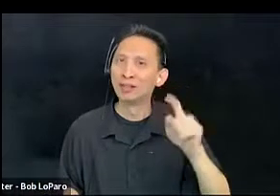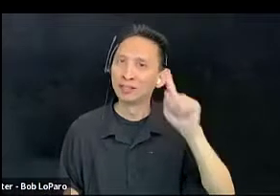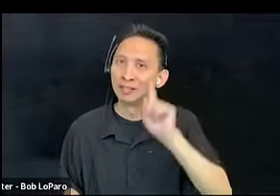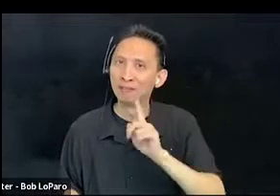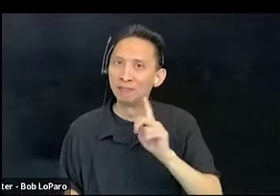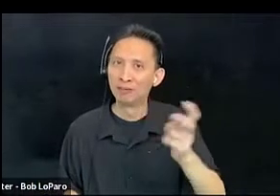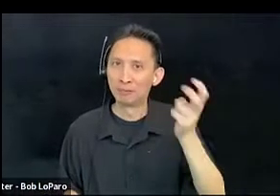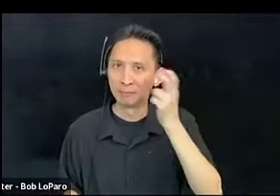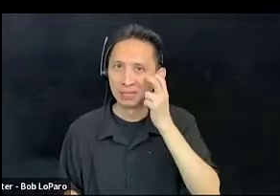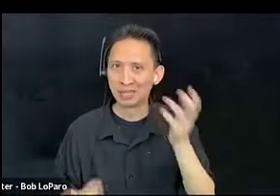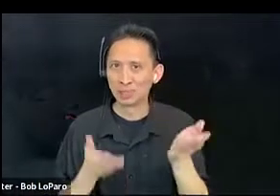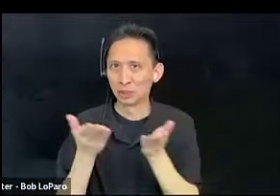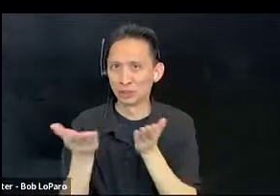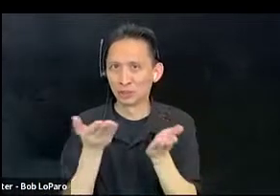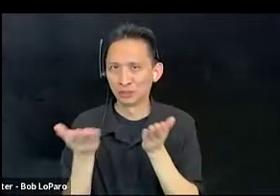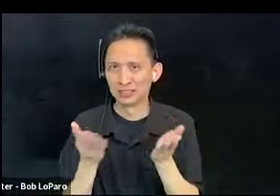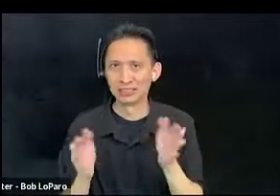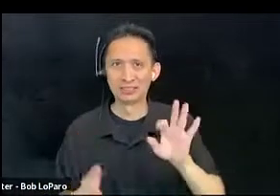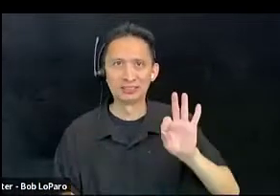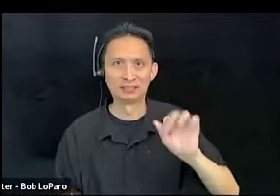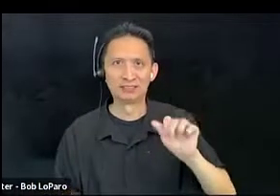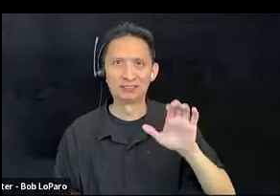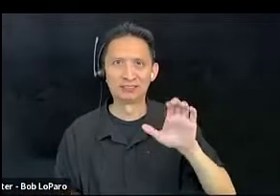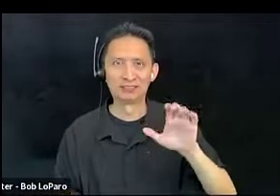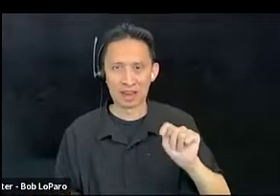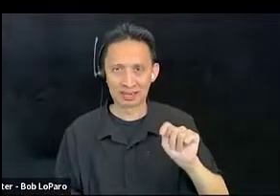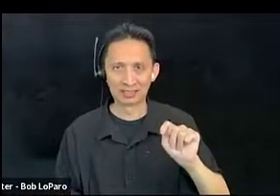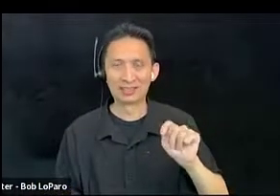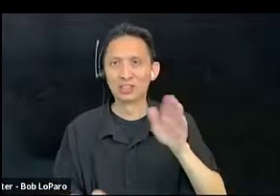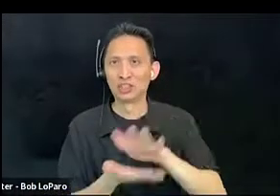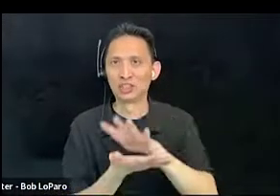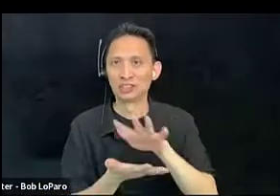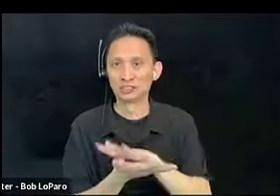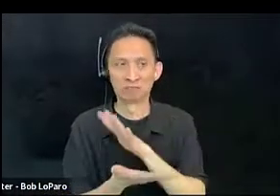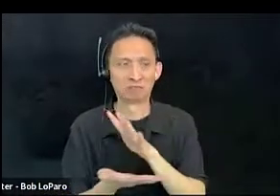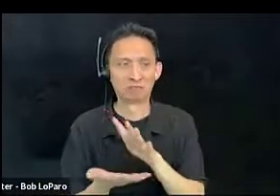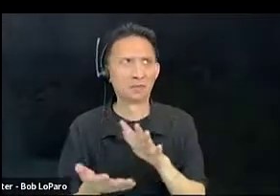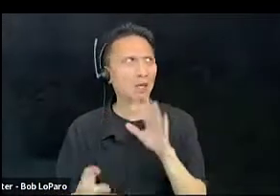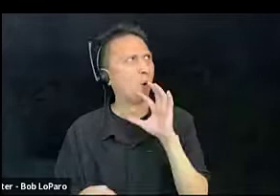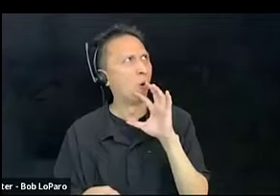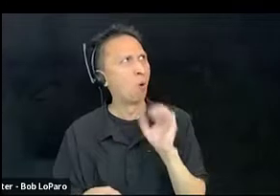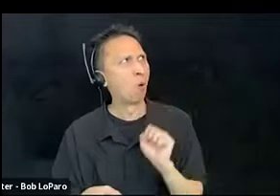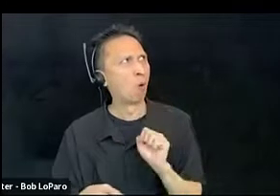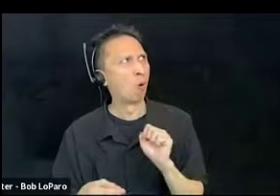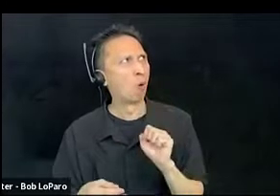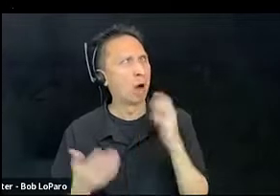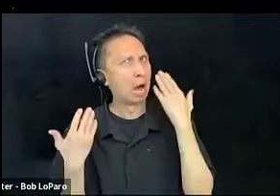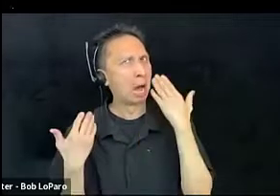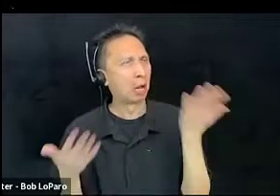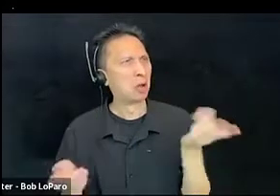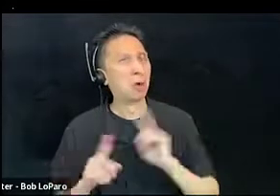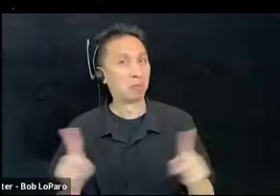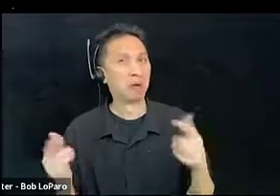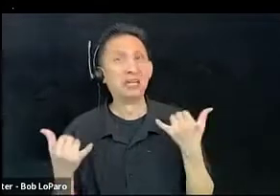I don't know how old it is, but it's still is 150% relevant. So I dunno if anyone can find that